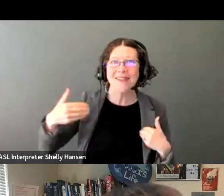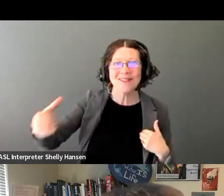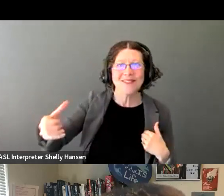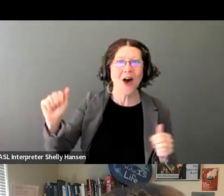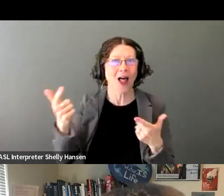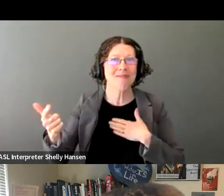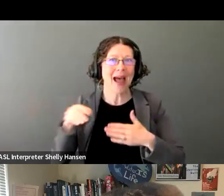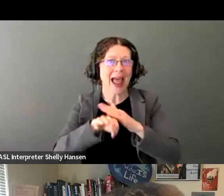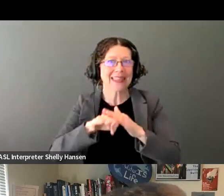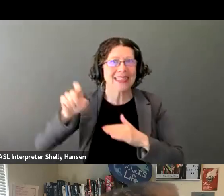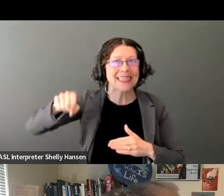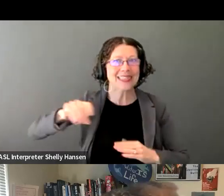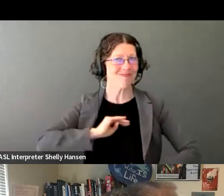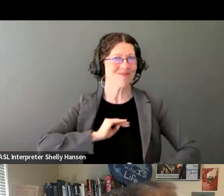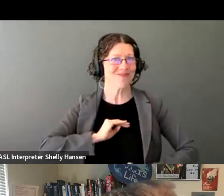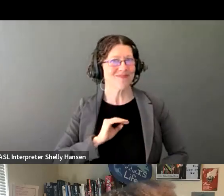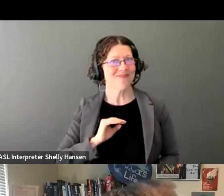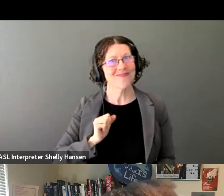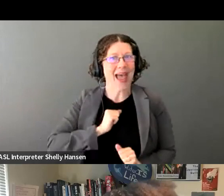So looking forward to the rest of our panelists responding, too.